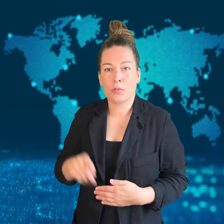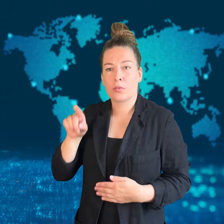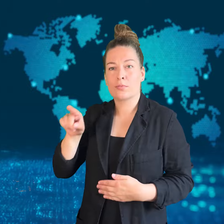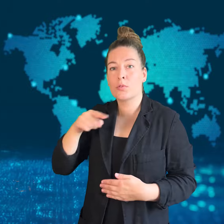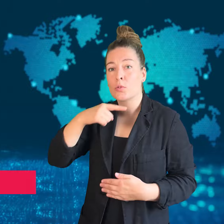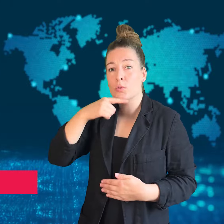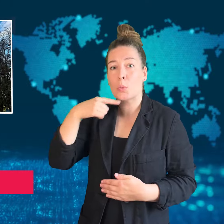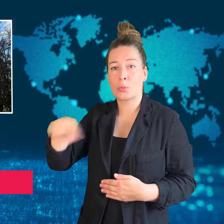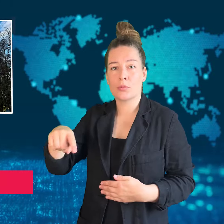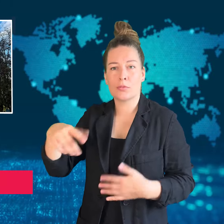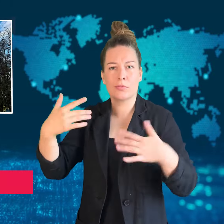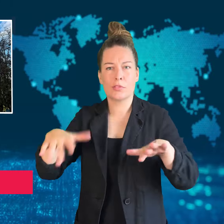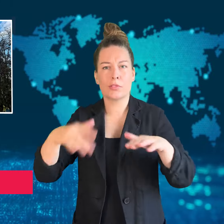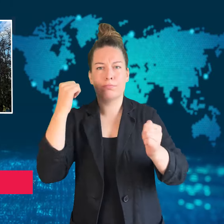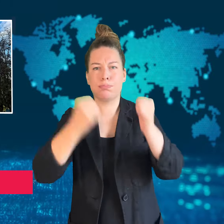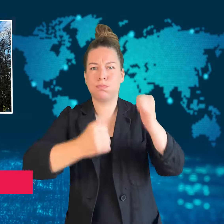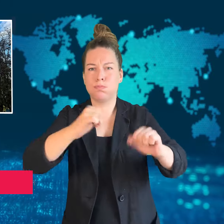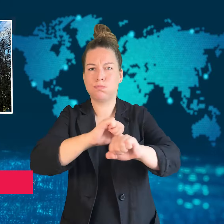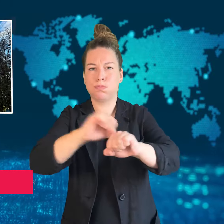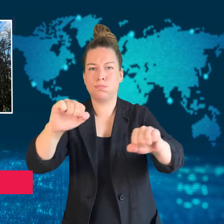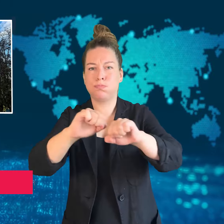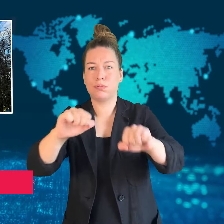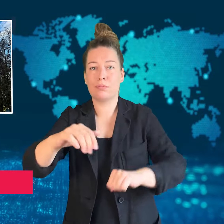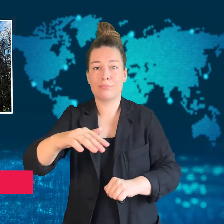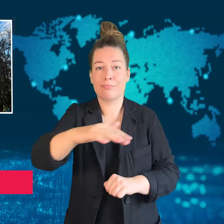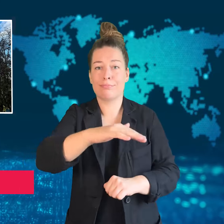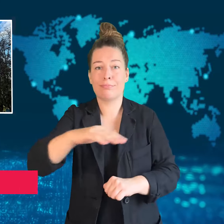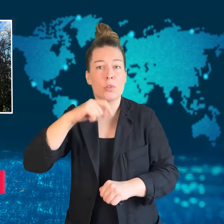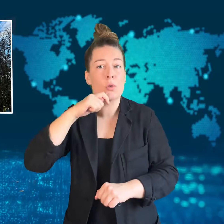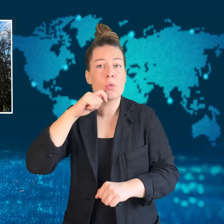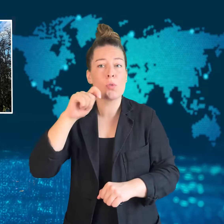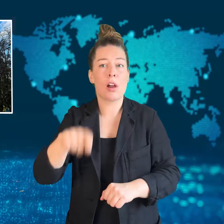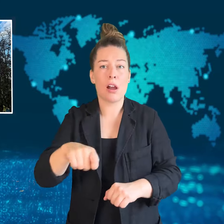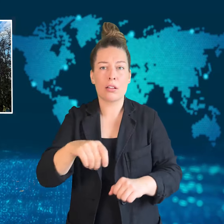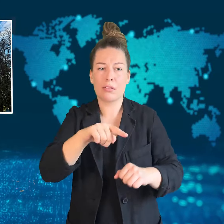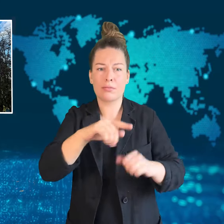[MONIKA]: Around 50 people have been reported killed following